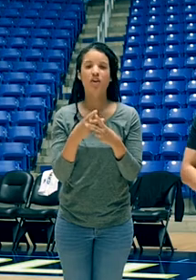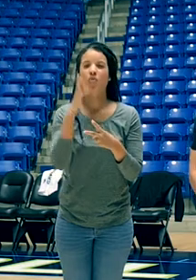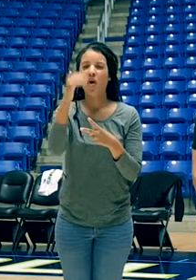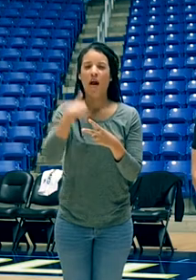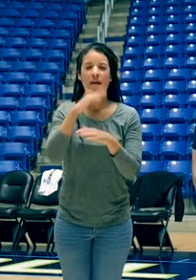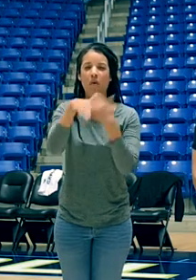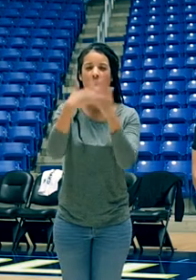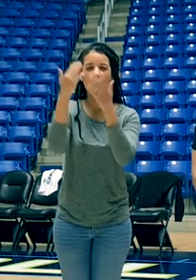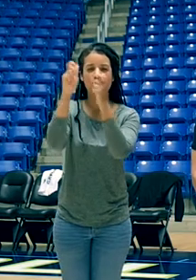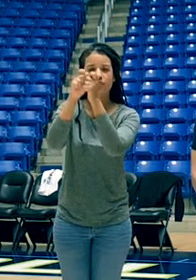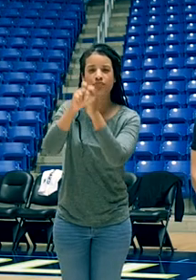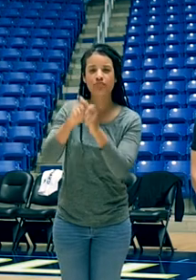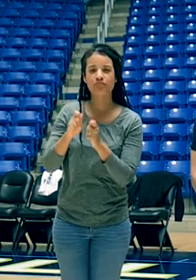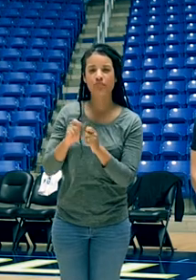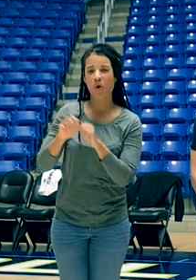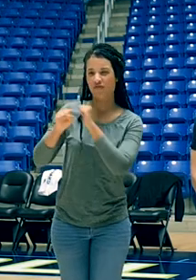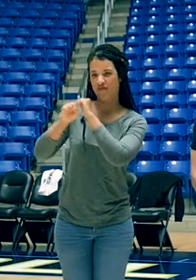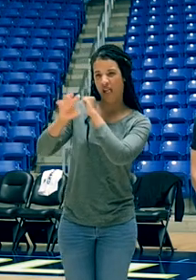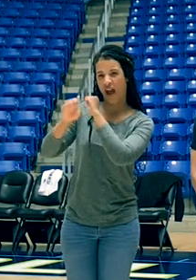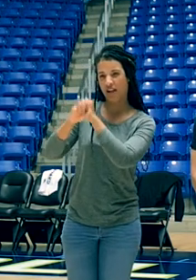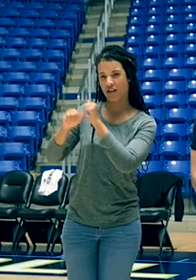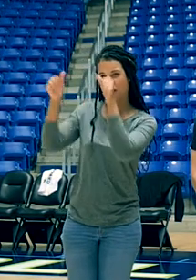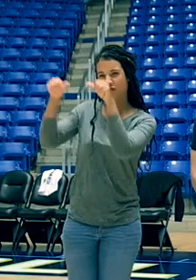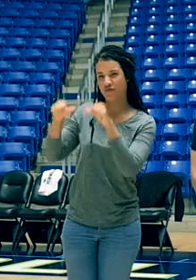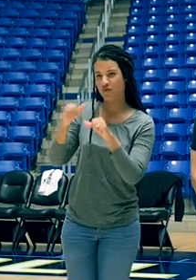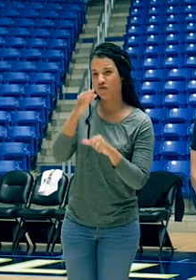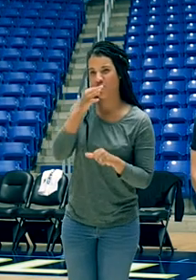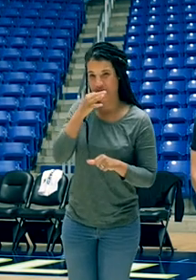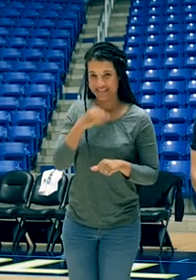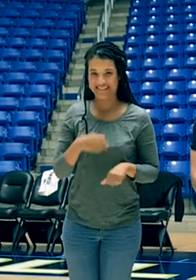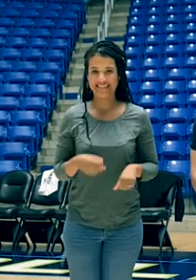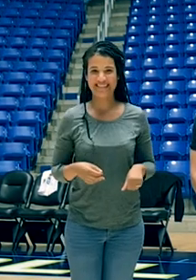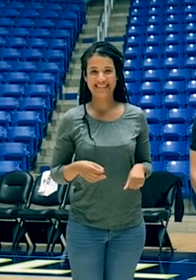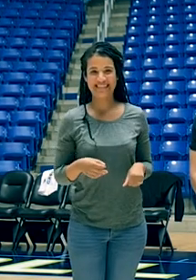All of the details for this event is on the flyer that we will show you shortly!